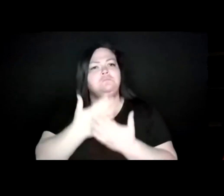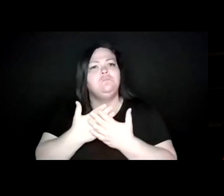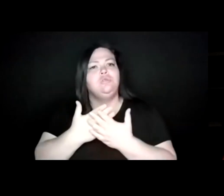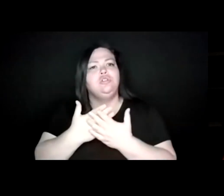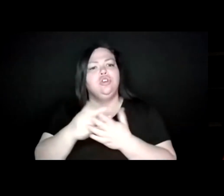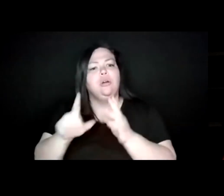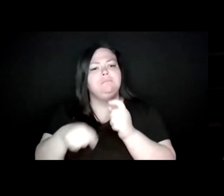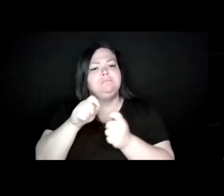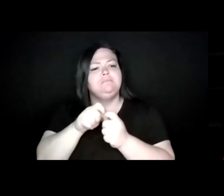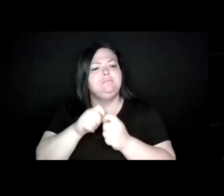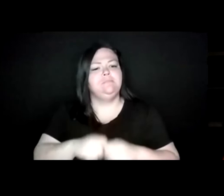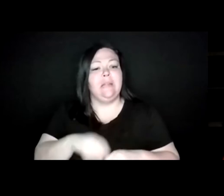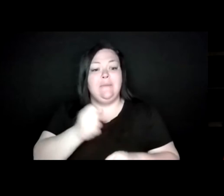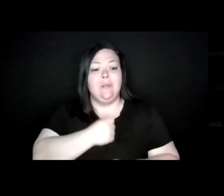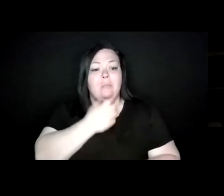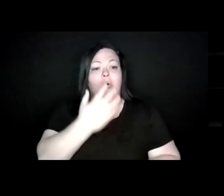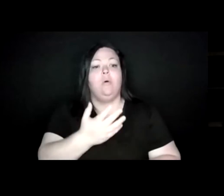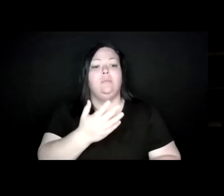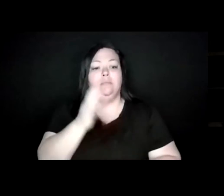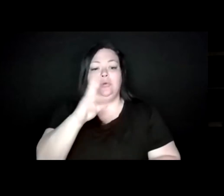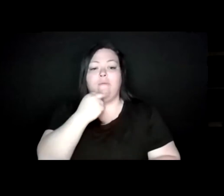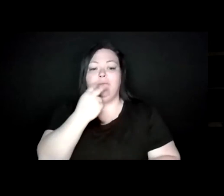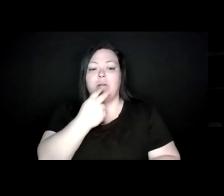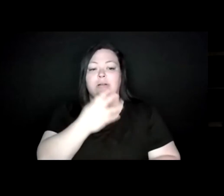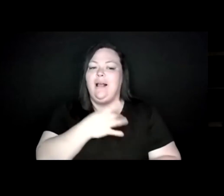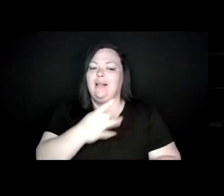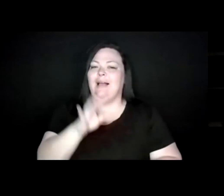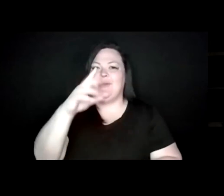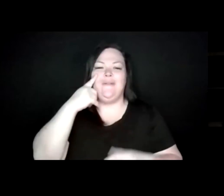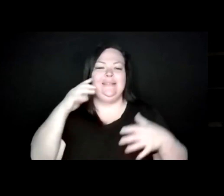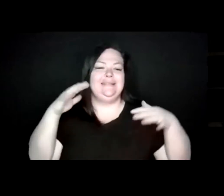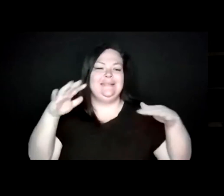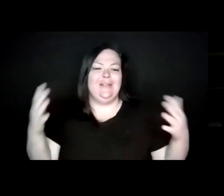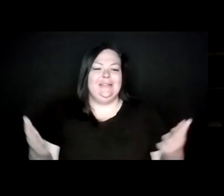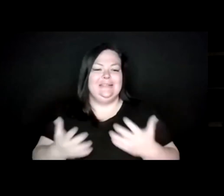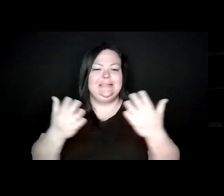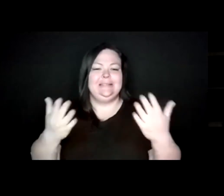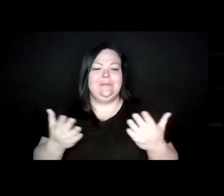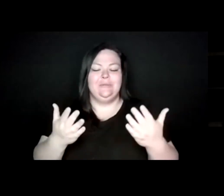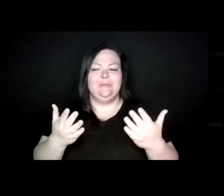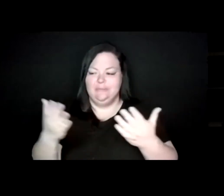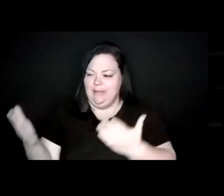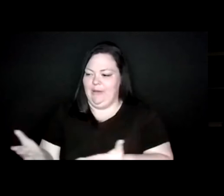If the poem is a voice/ Then I like your soundplay/ used here/ Here//